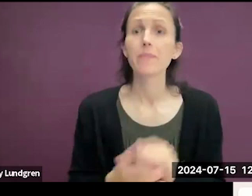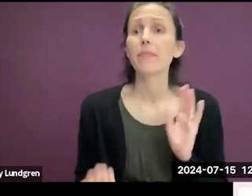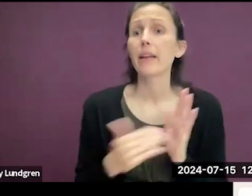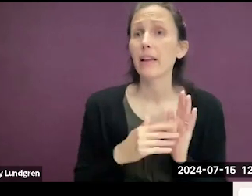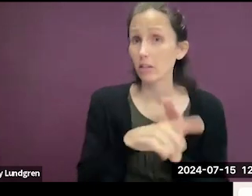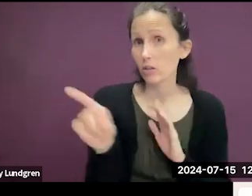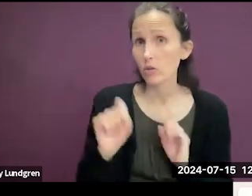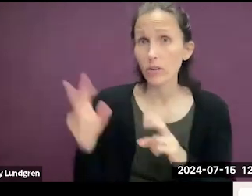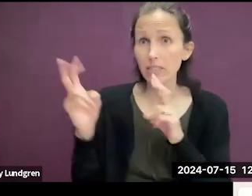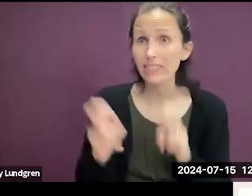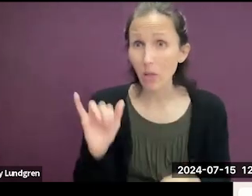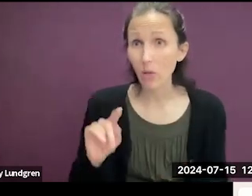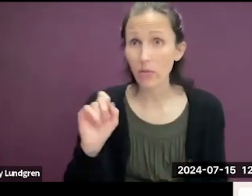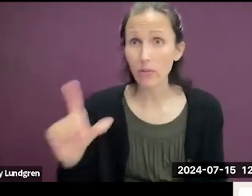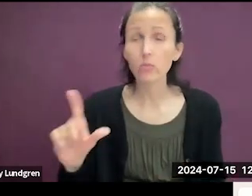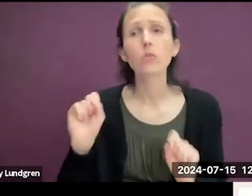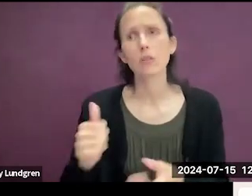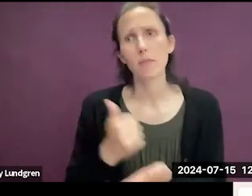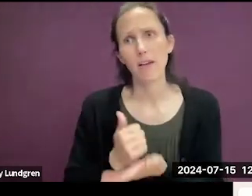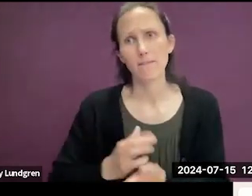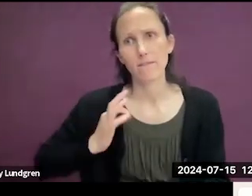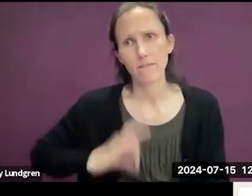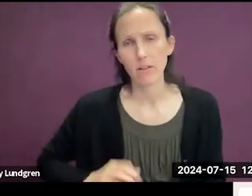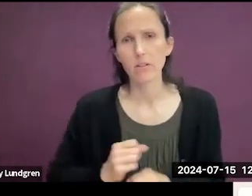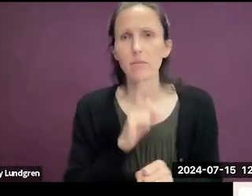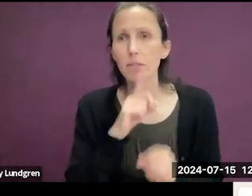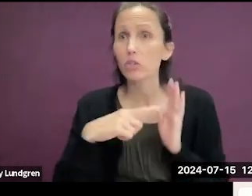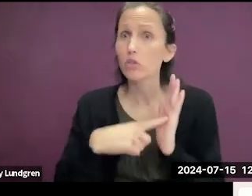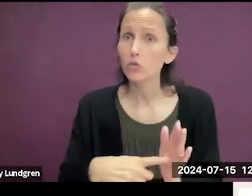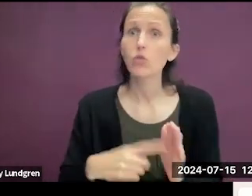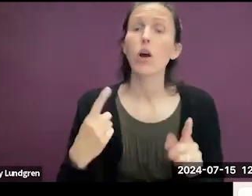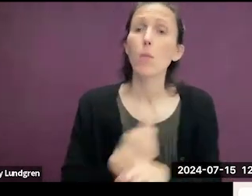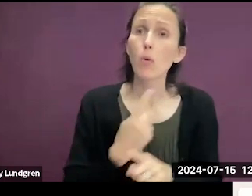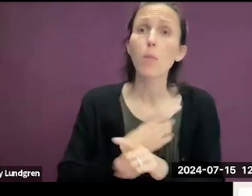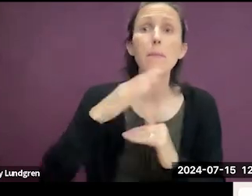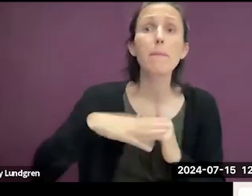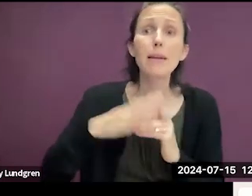It can be really helpful to make sure that you're showing appropriate minimum color contrast